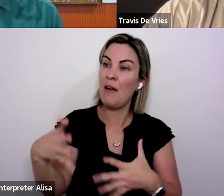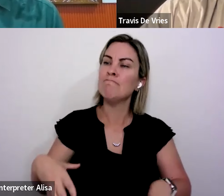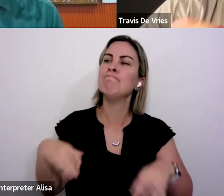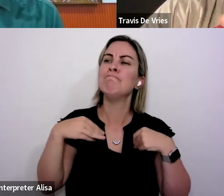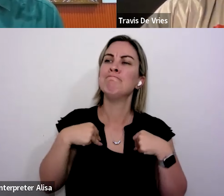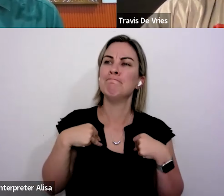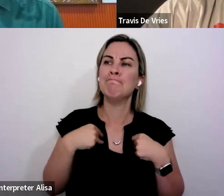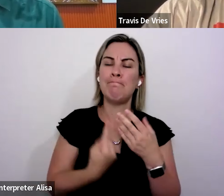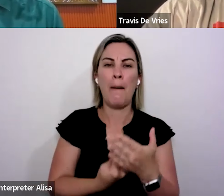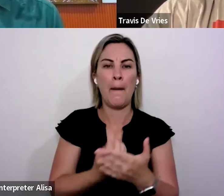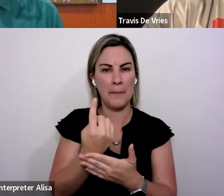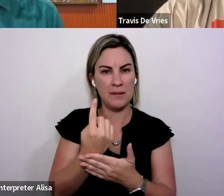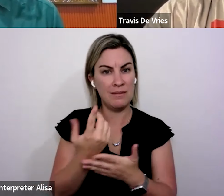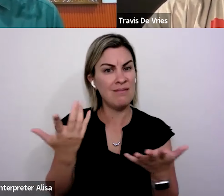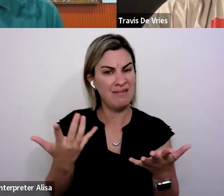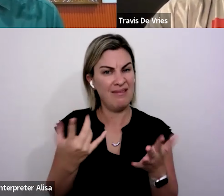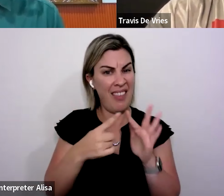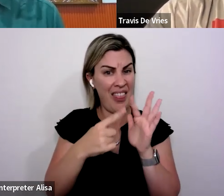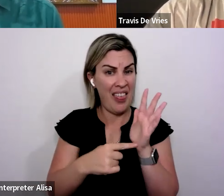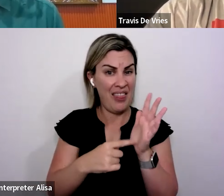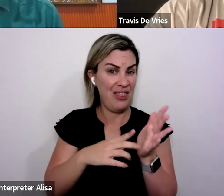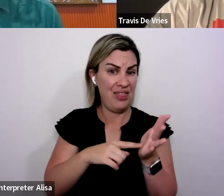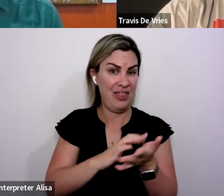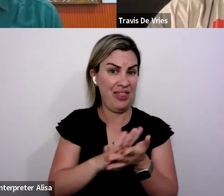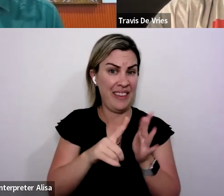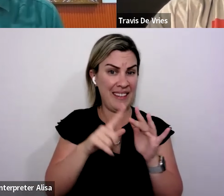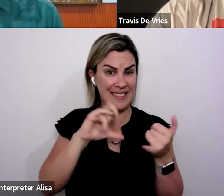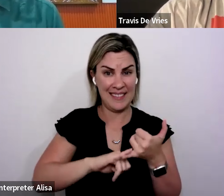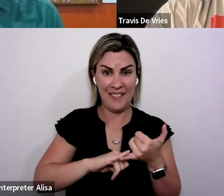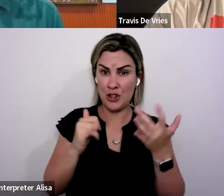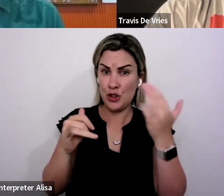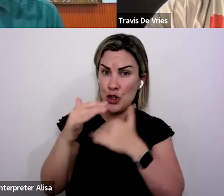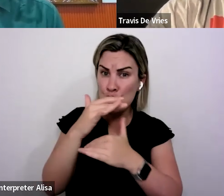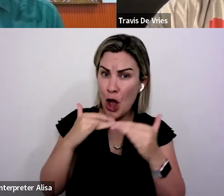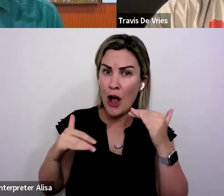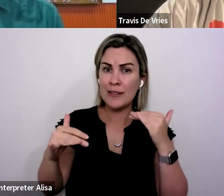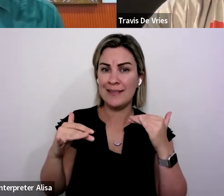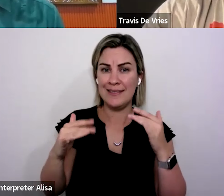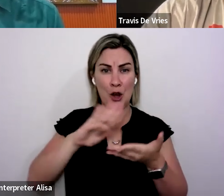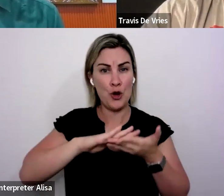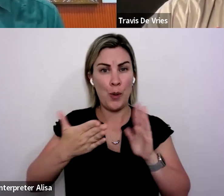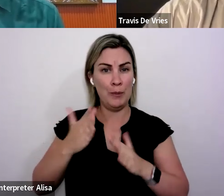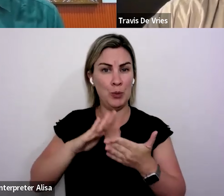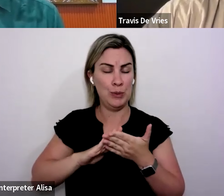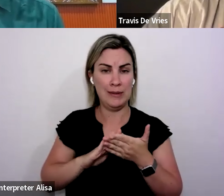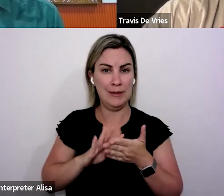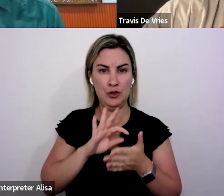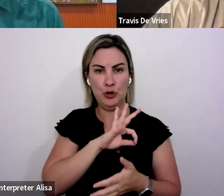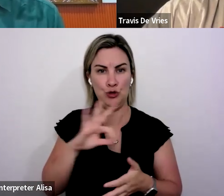Ethics of a society and a community aren't set in stone and these conversations may change over time.